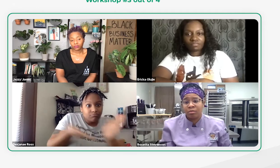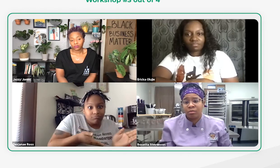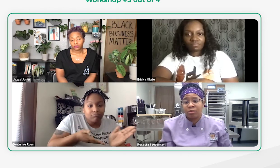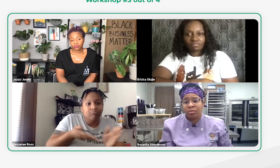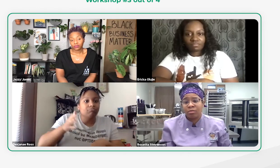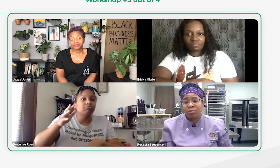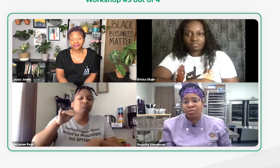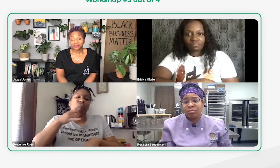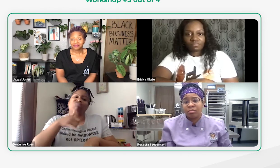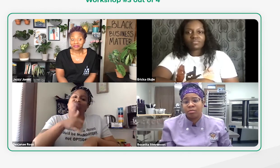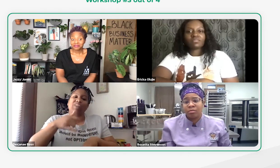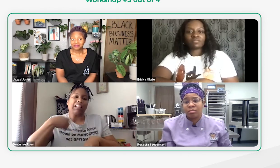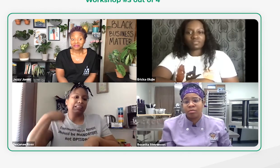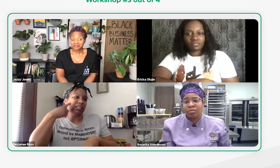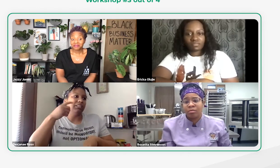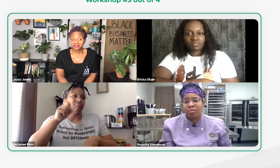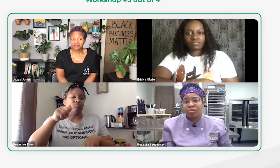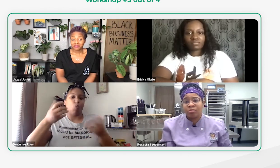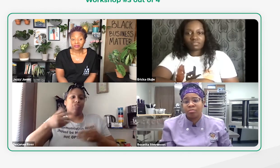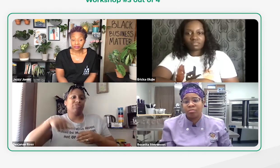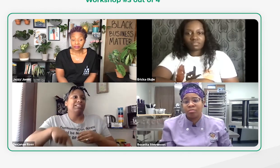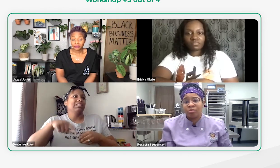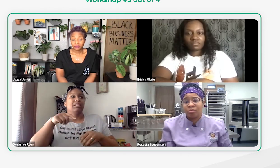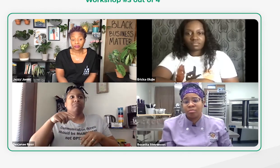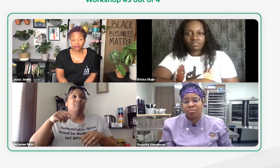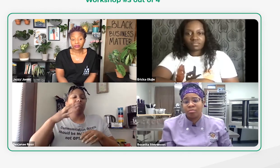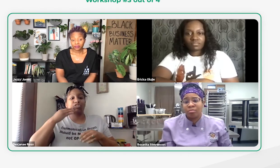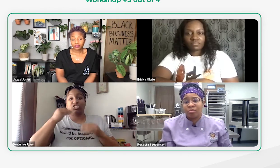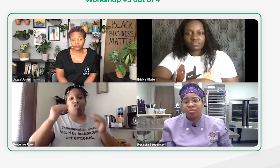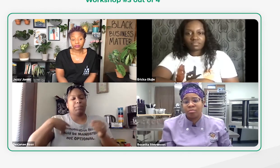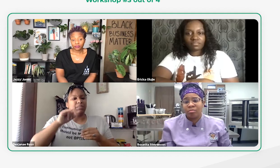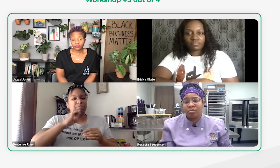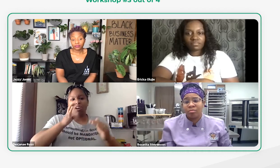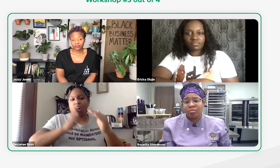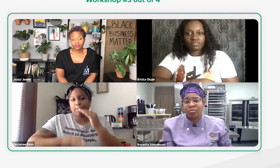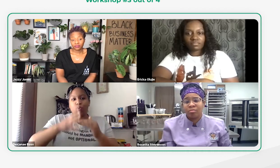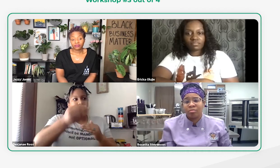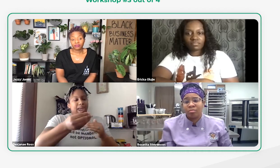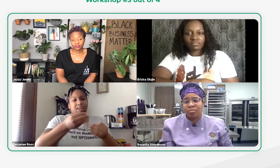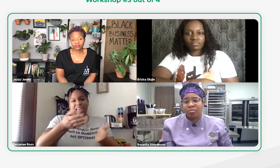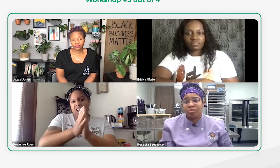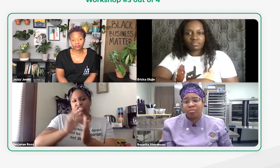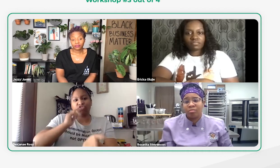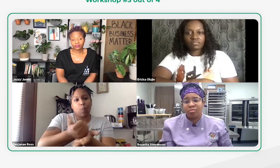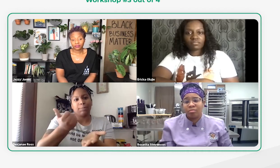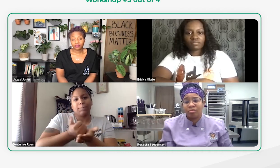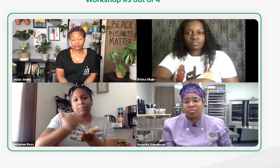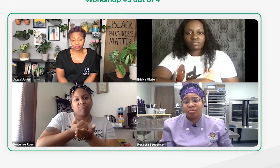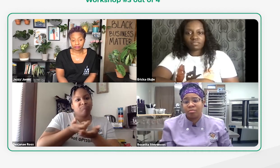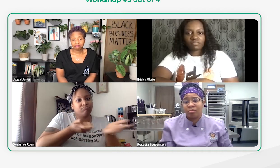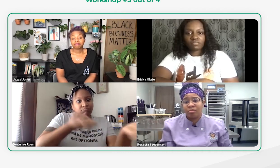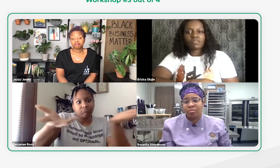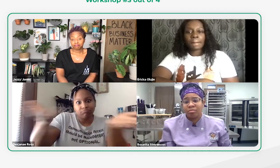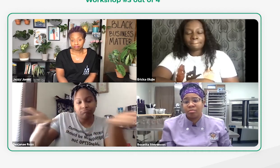or that there. I think that has helped me. My experiences taught me to be humble and asked for